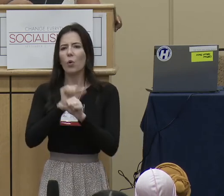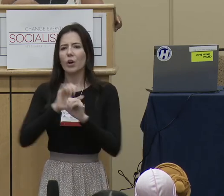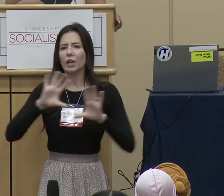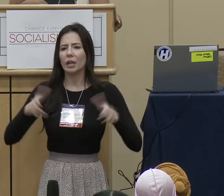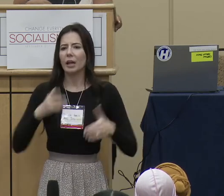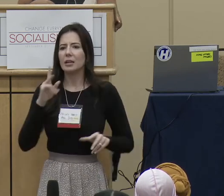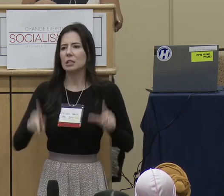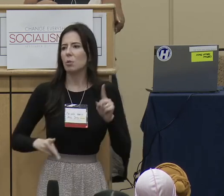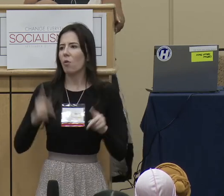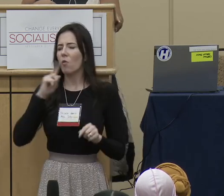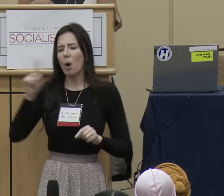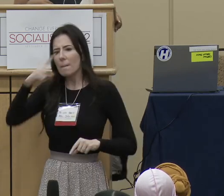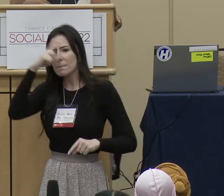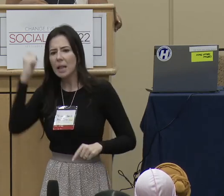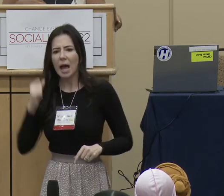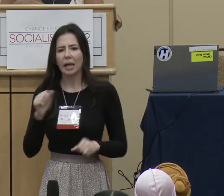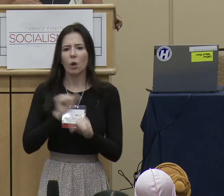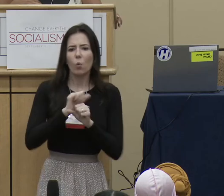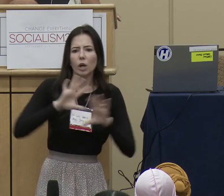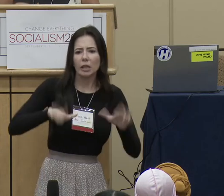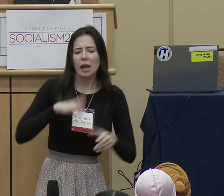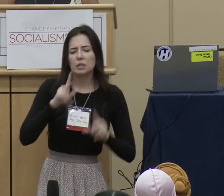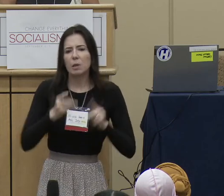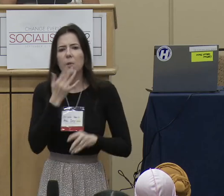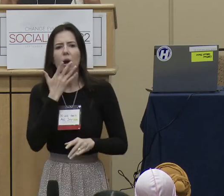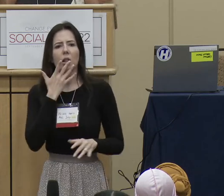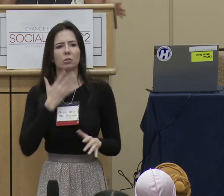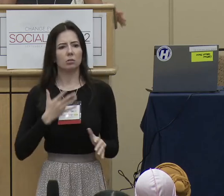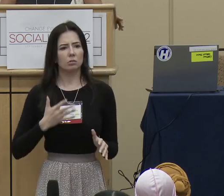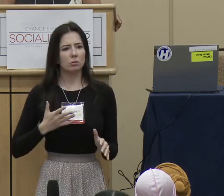it's never been good old days for us, right, working class people. Certainly, for Black and other working class people